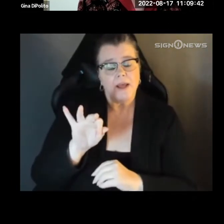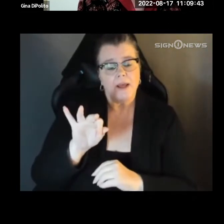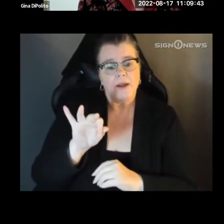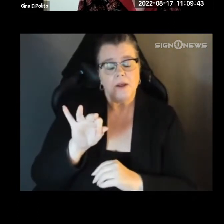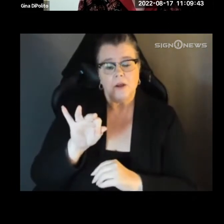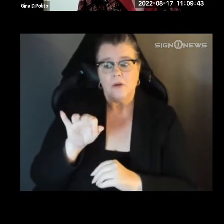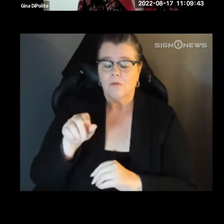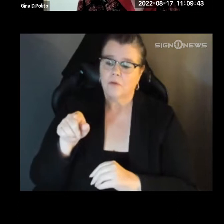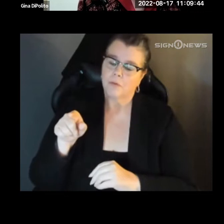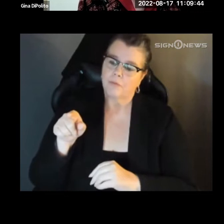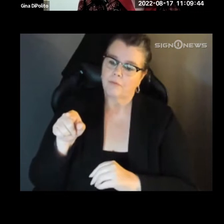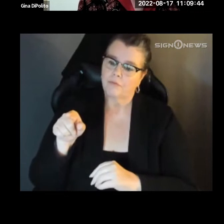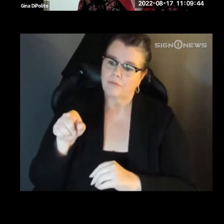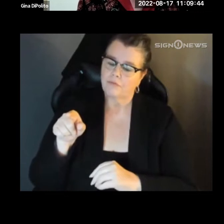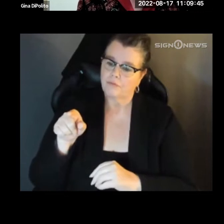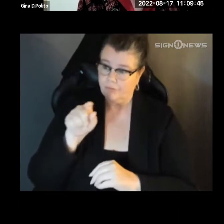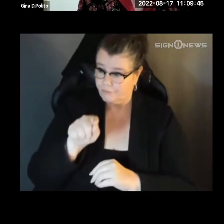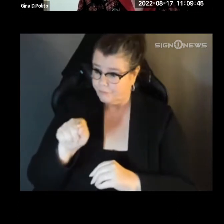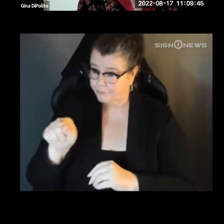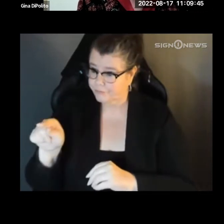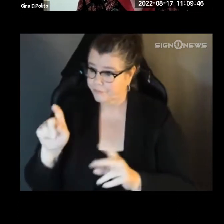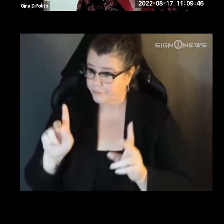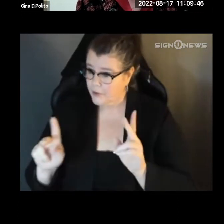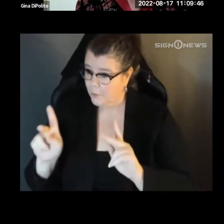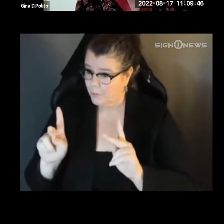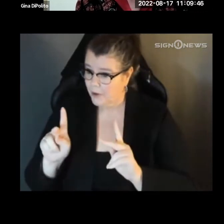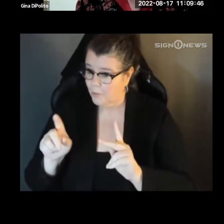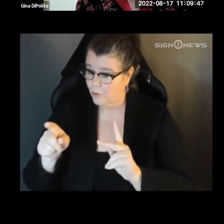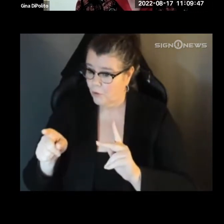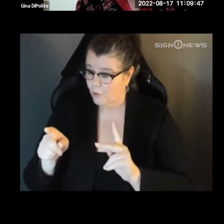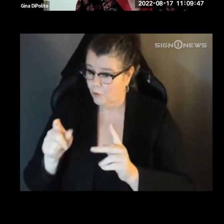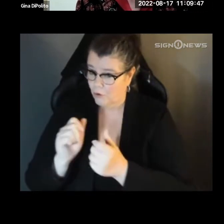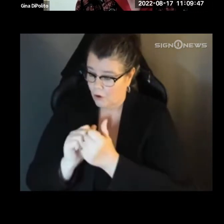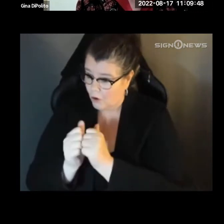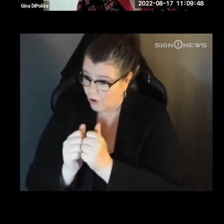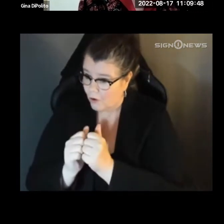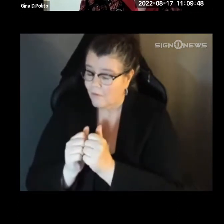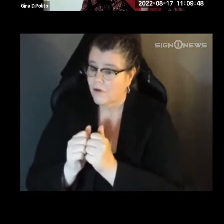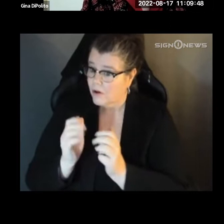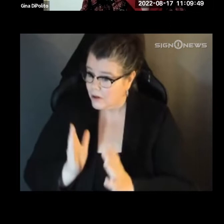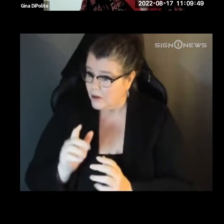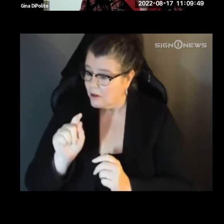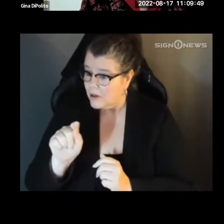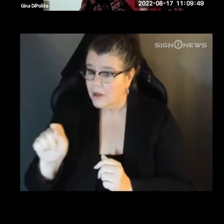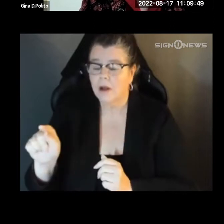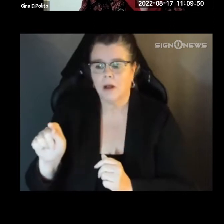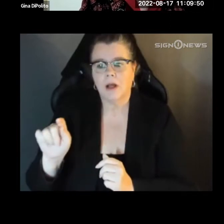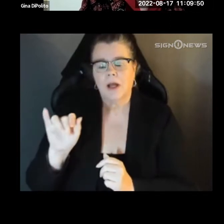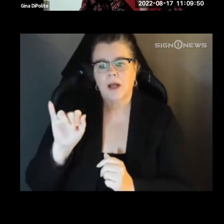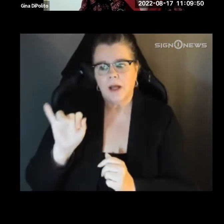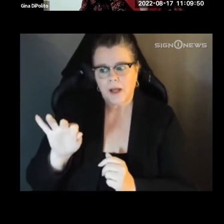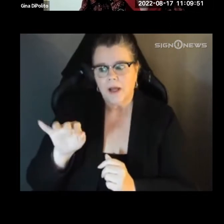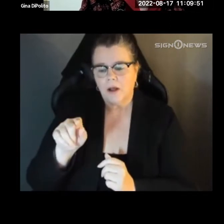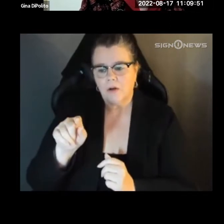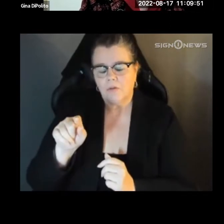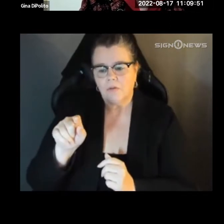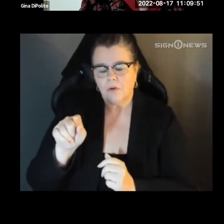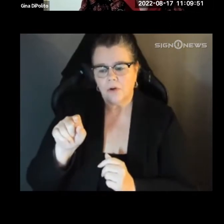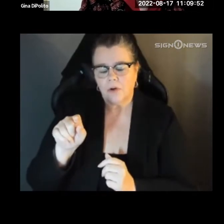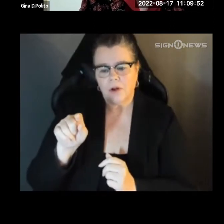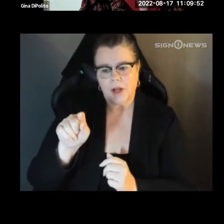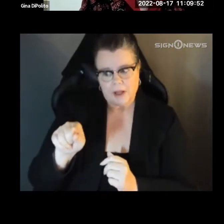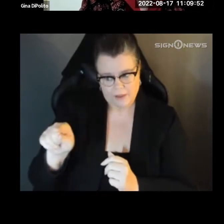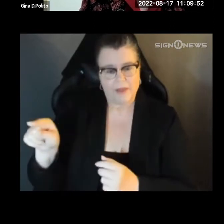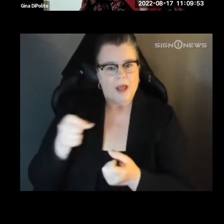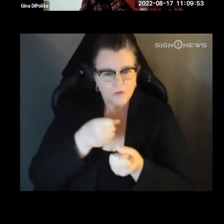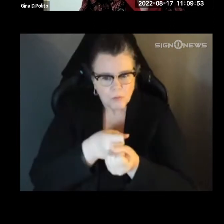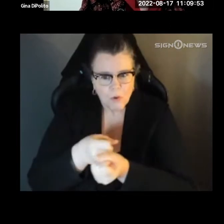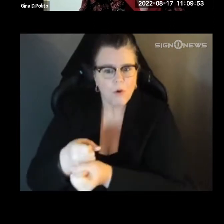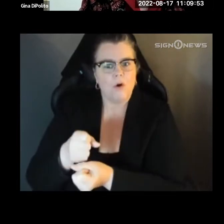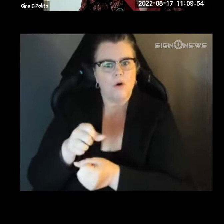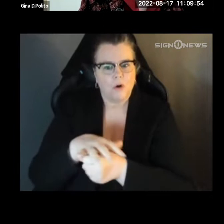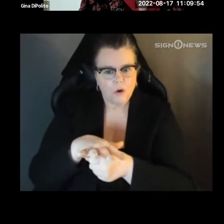and stay out and we will want to ask and find out